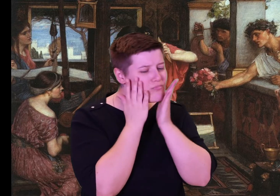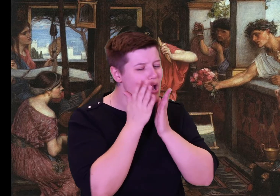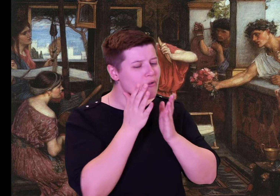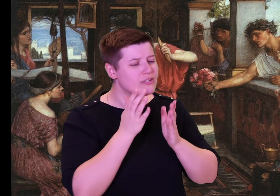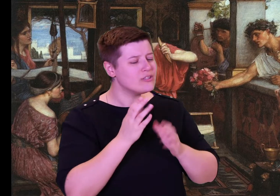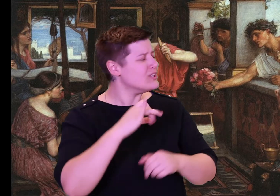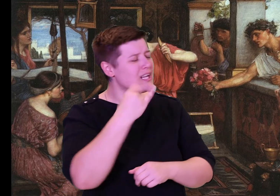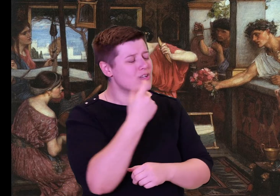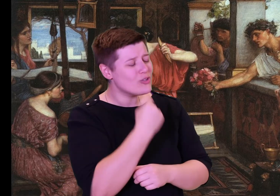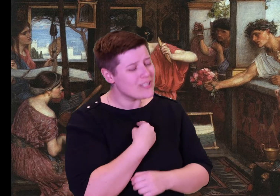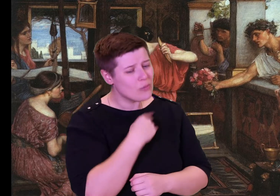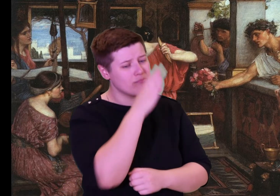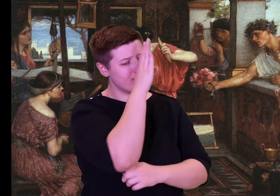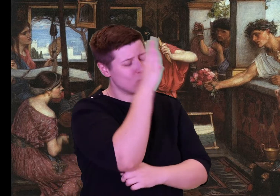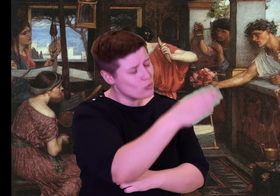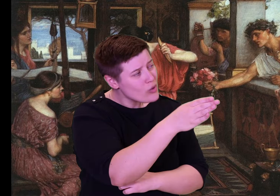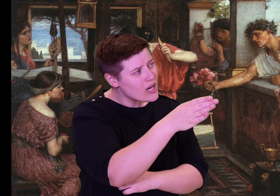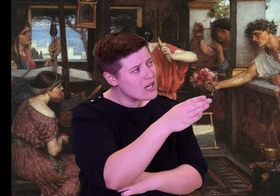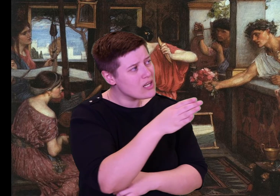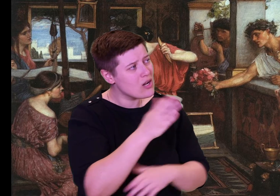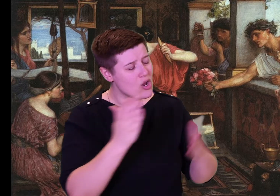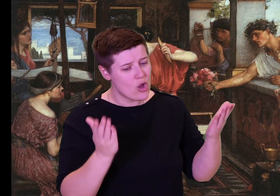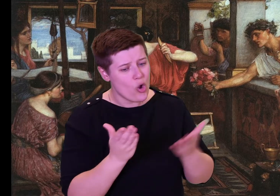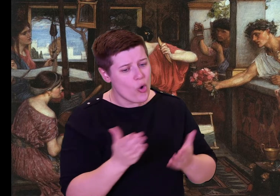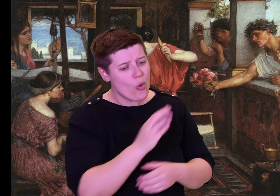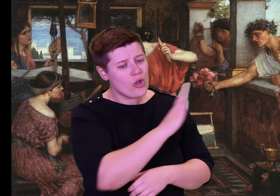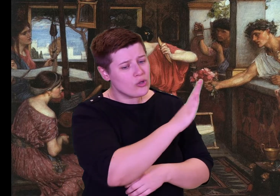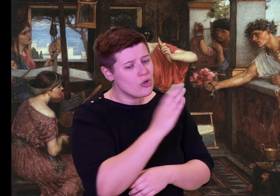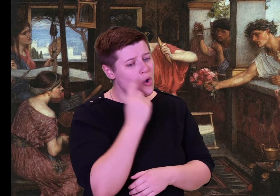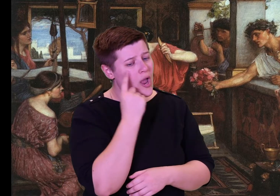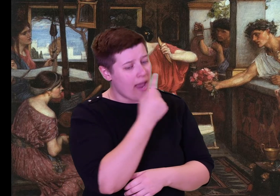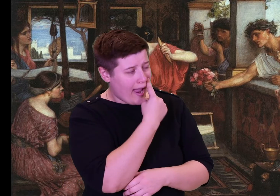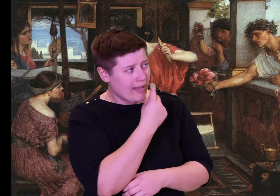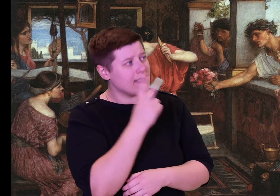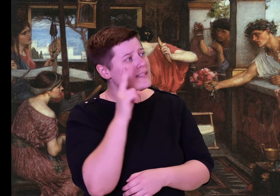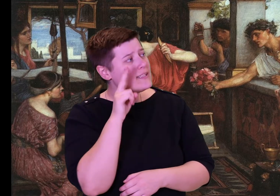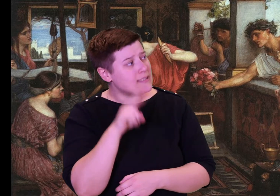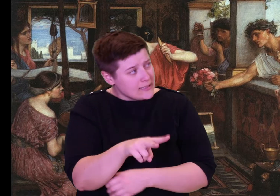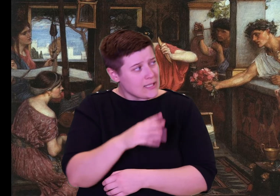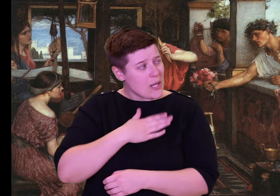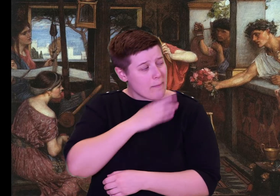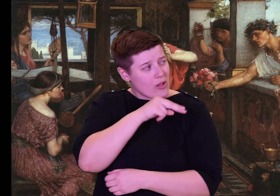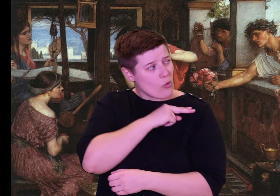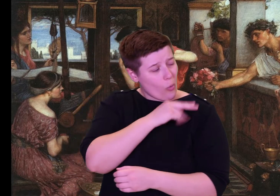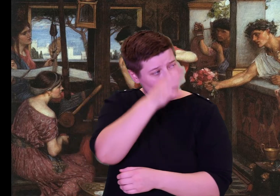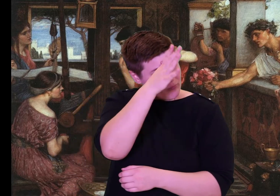Gerenian Nestor, horse-lord, answered him,